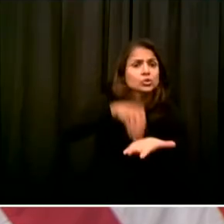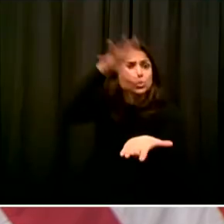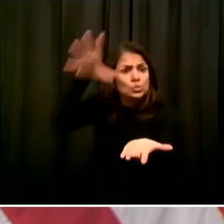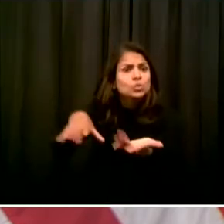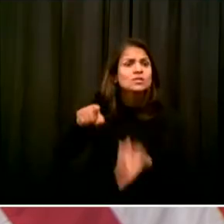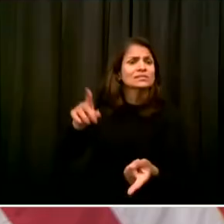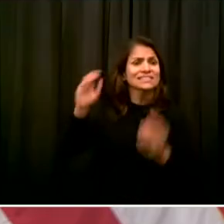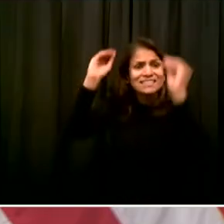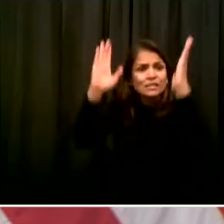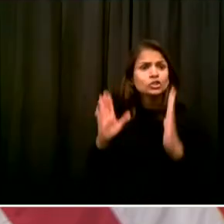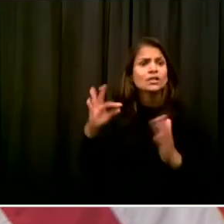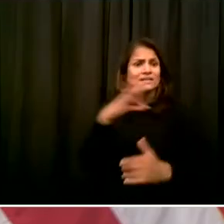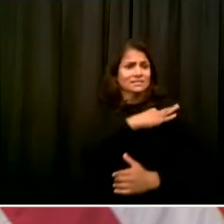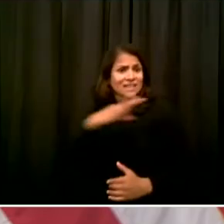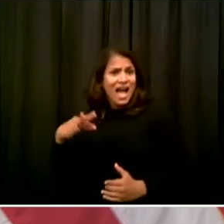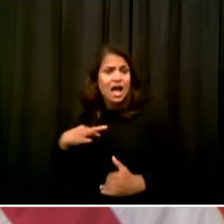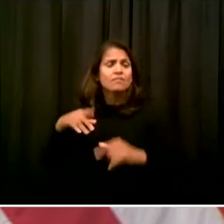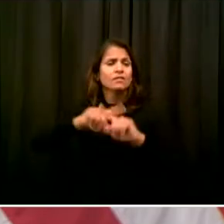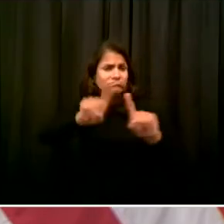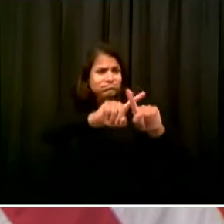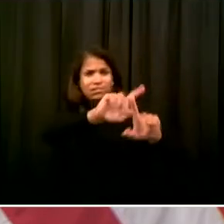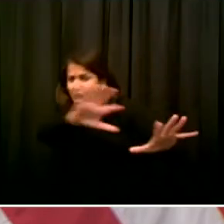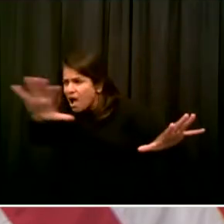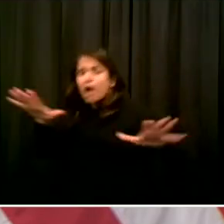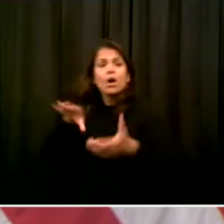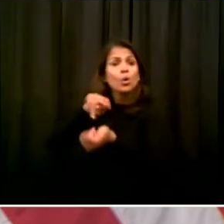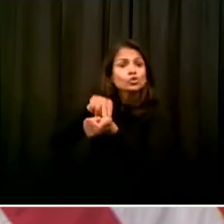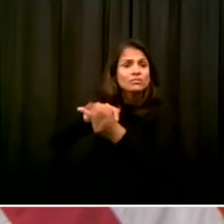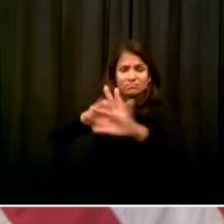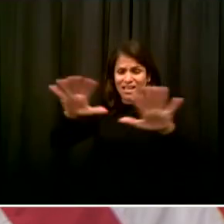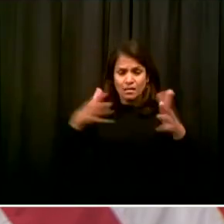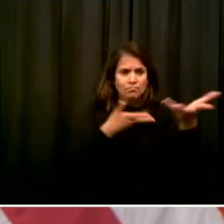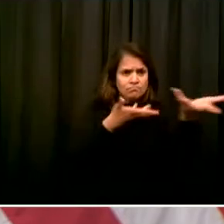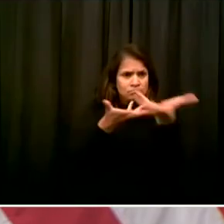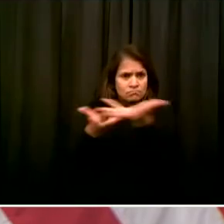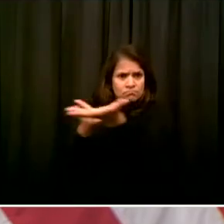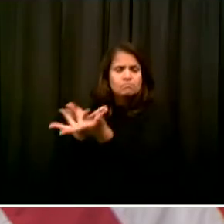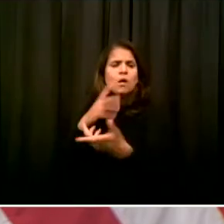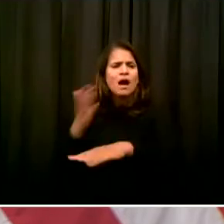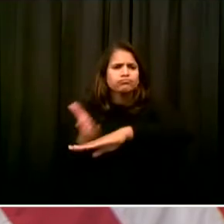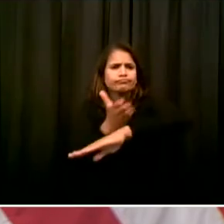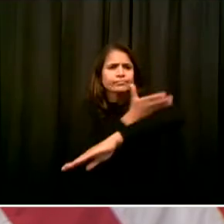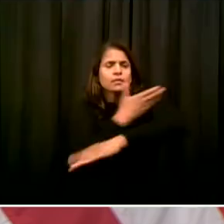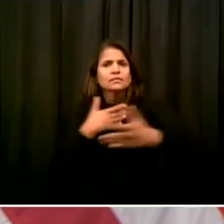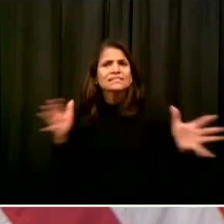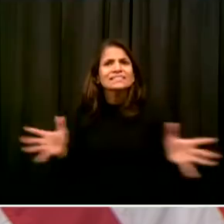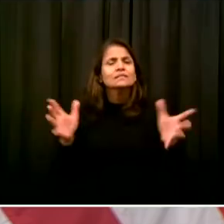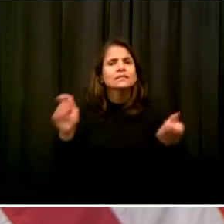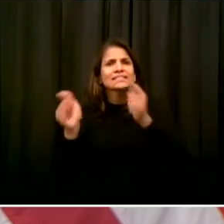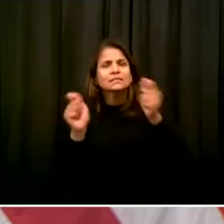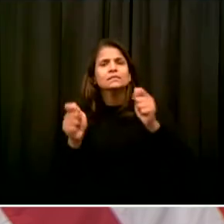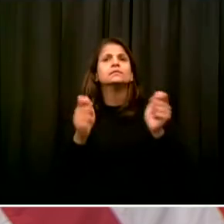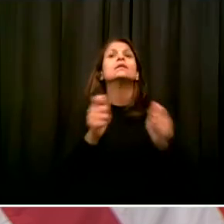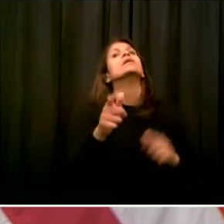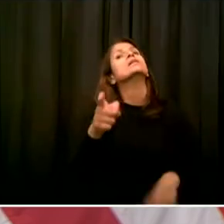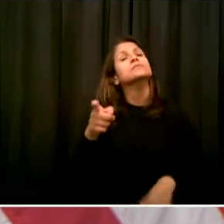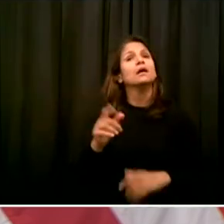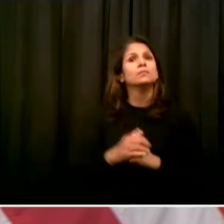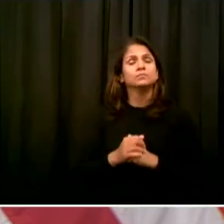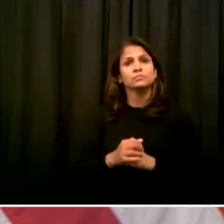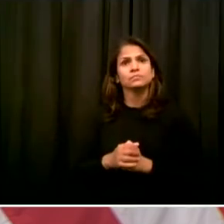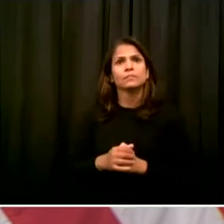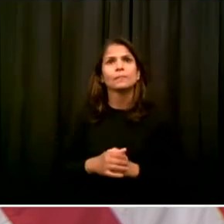SOIACLIZATION IS IMPORTANT.